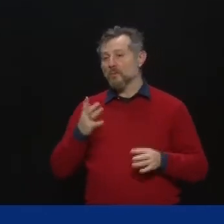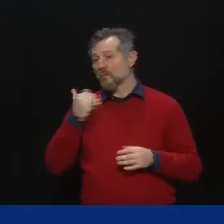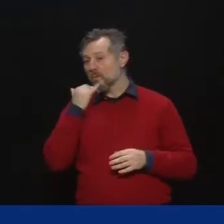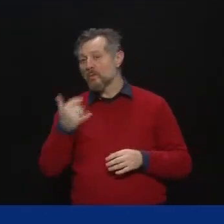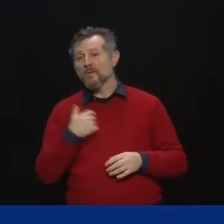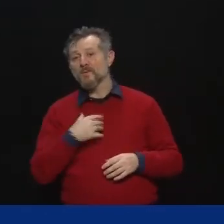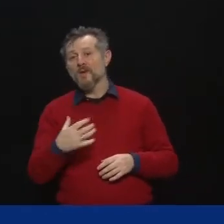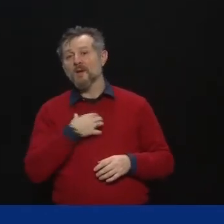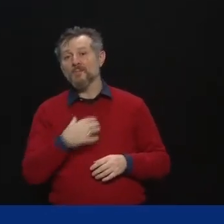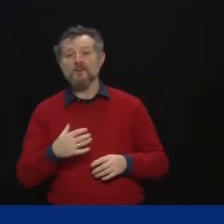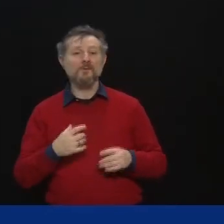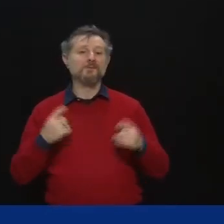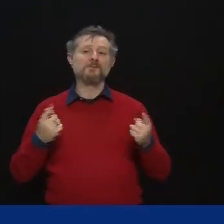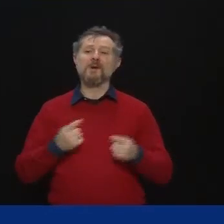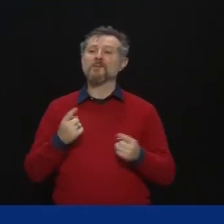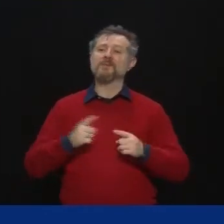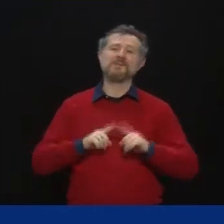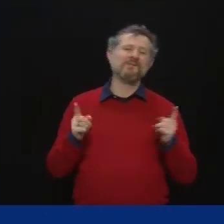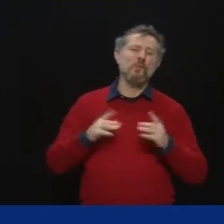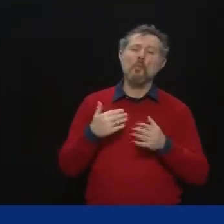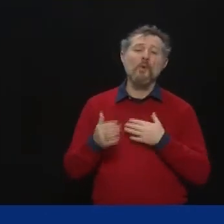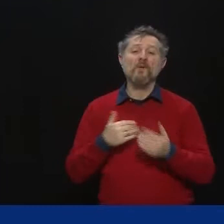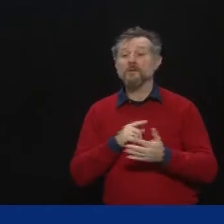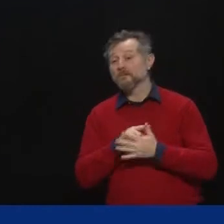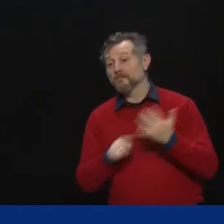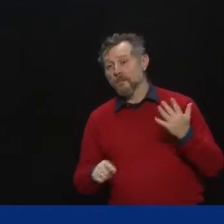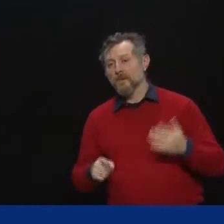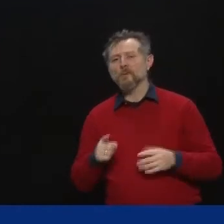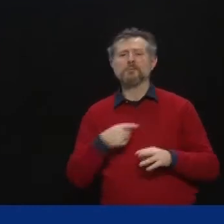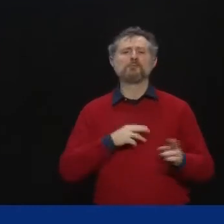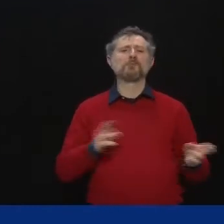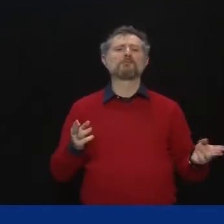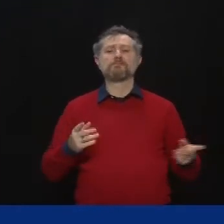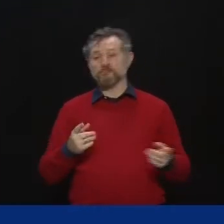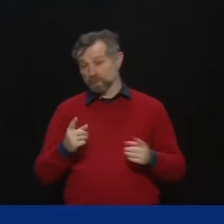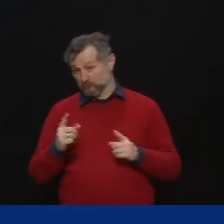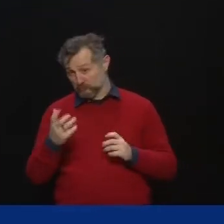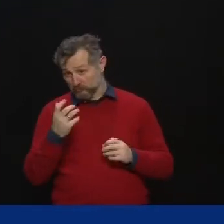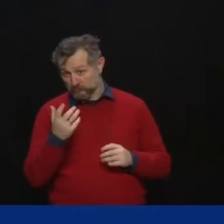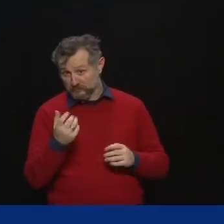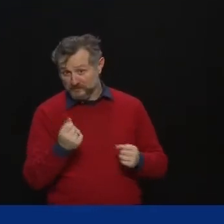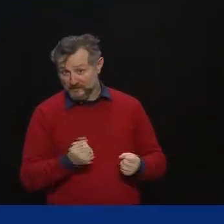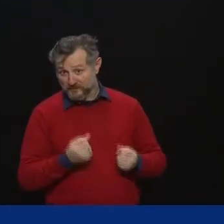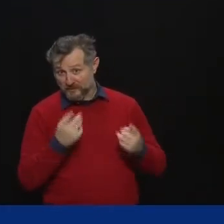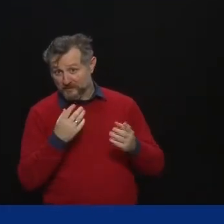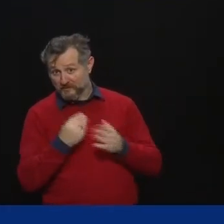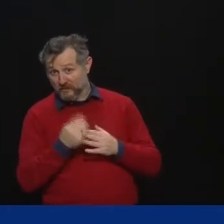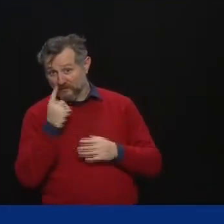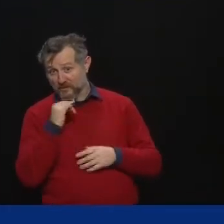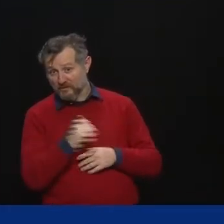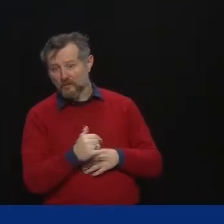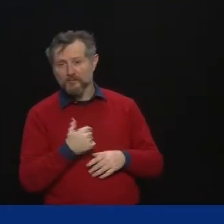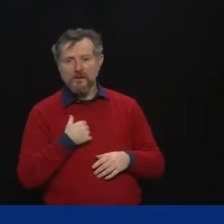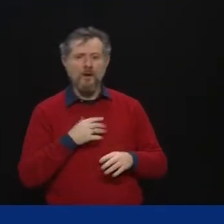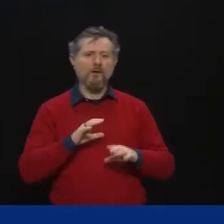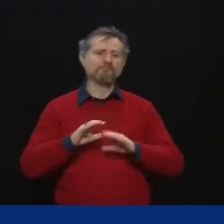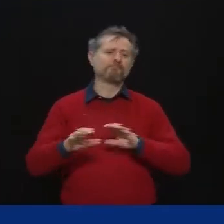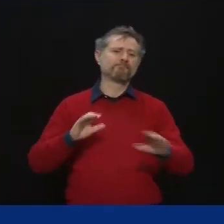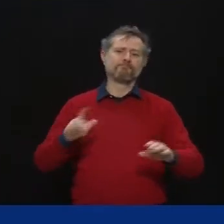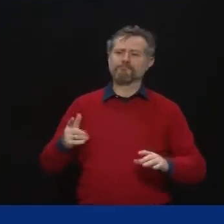HELP SUPPLEMENT THE STAFF TO MAKE SURE THAT'S COMPLIANCE. CENTER FOR PEOPLE TO MAKE COMPLAINTS, TO SHIP SIGNS TO